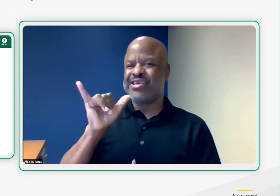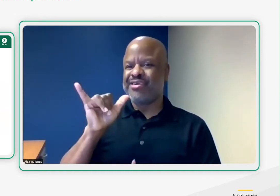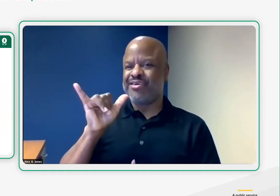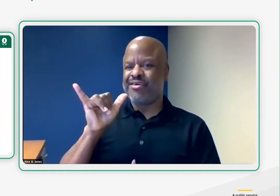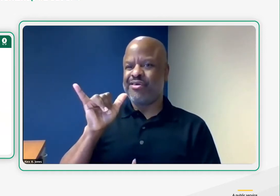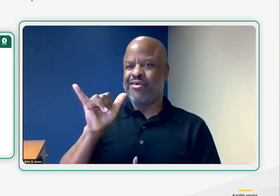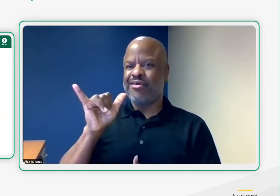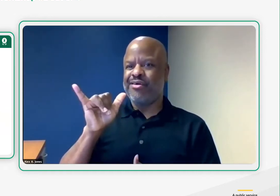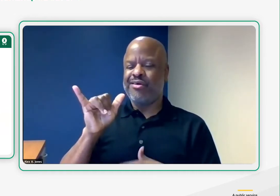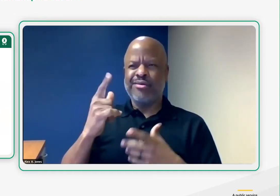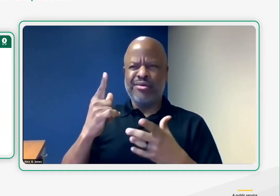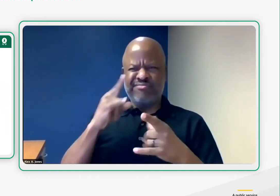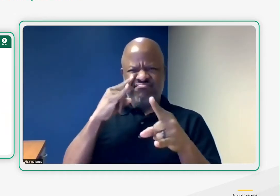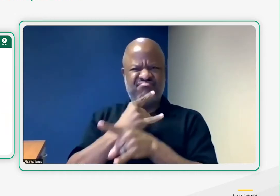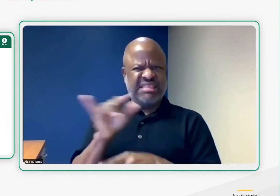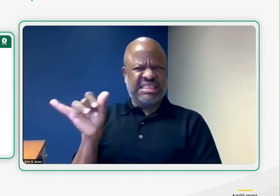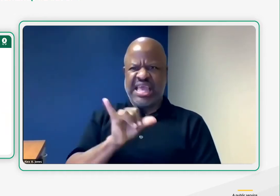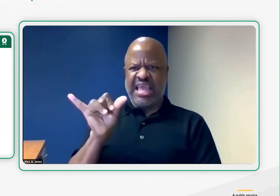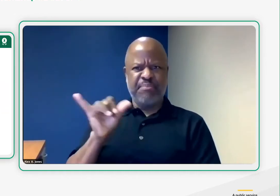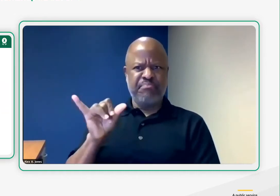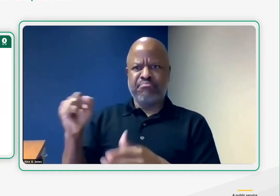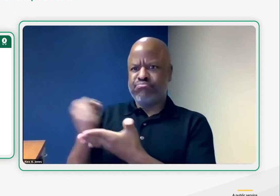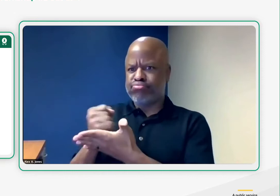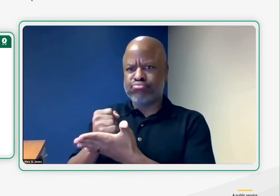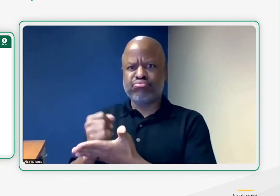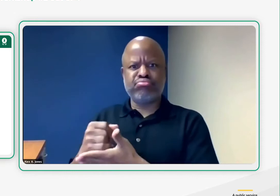It's a little bit ironic because it's the same.